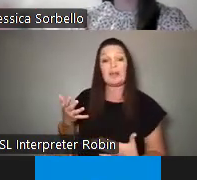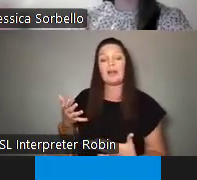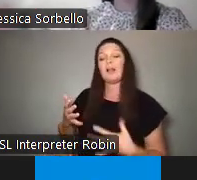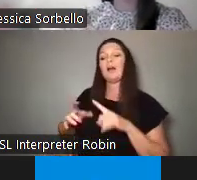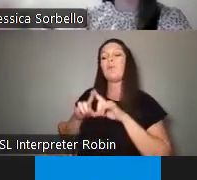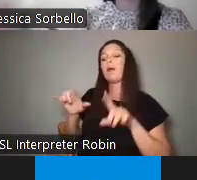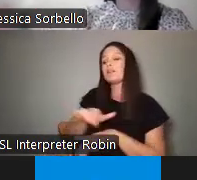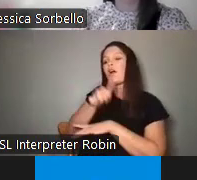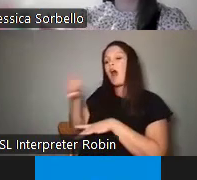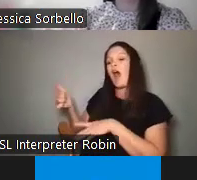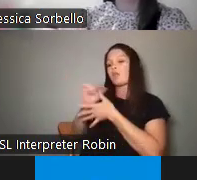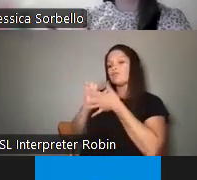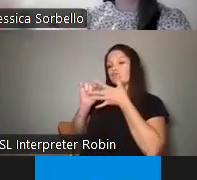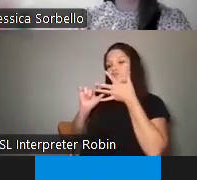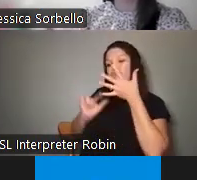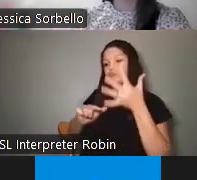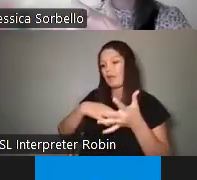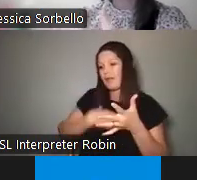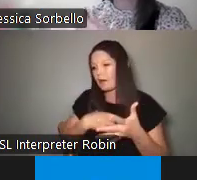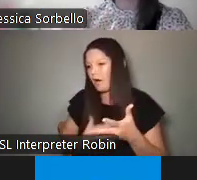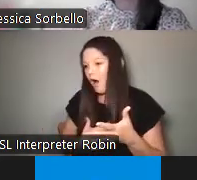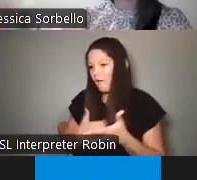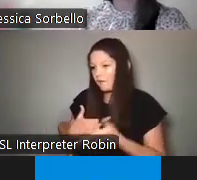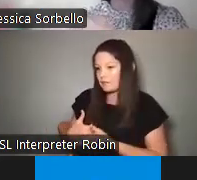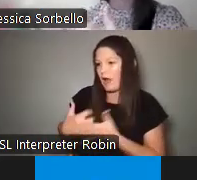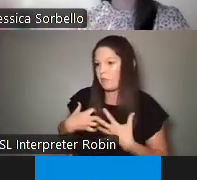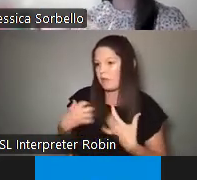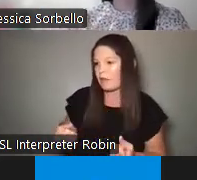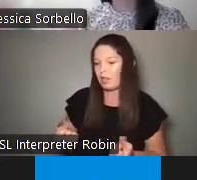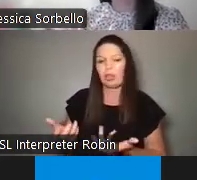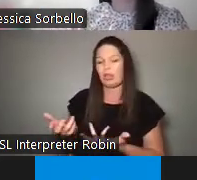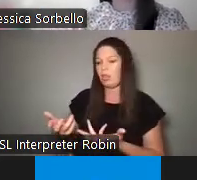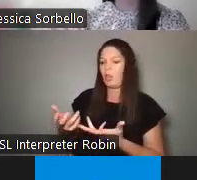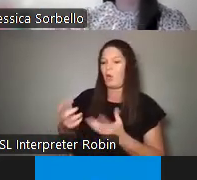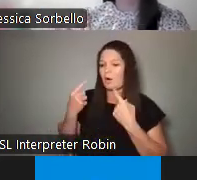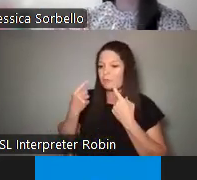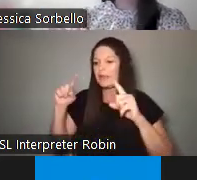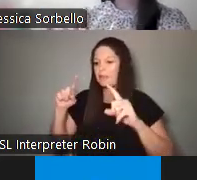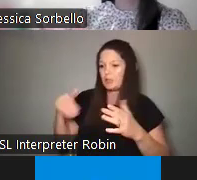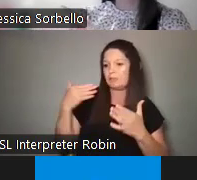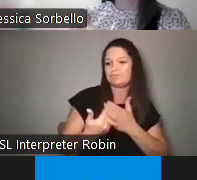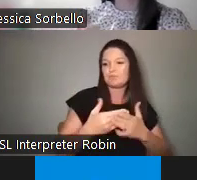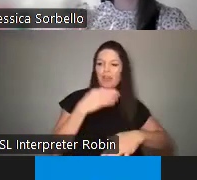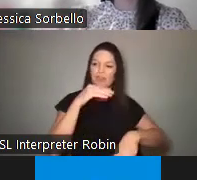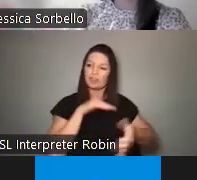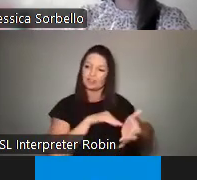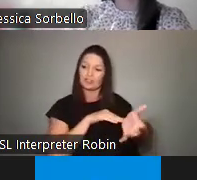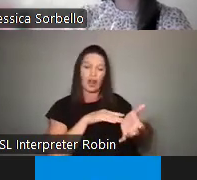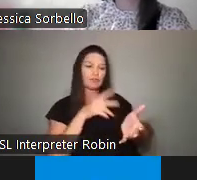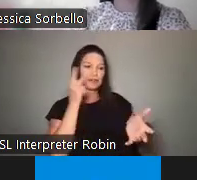doctor to see what is going on . Being able to have those conversations which can feel a little uncomfortable, but that